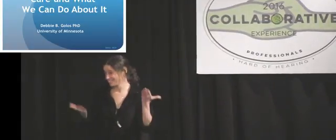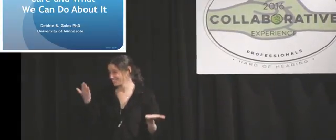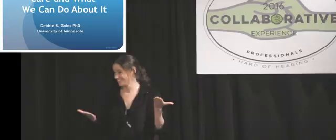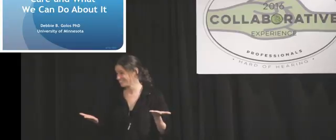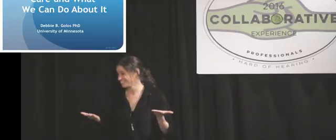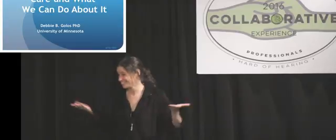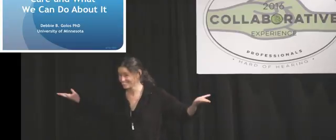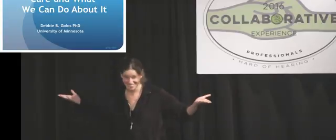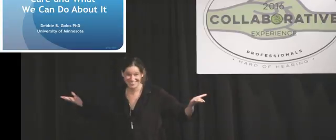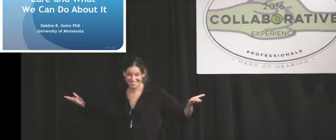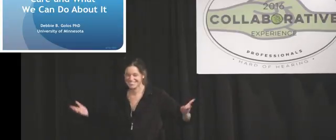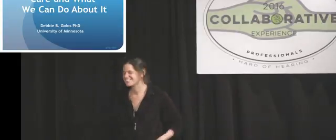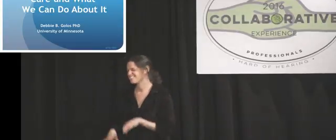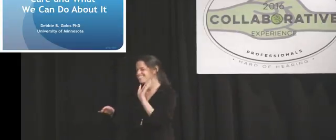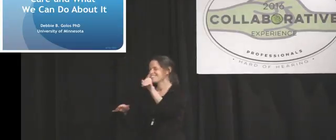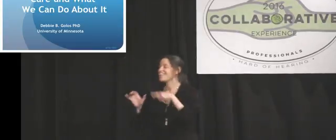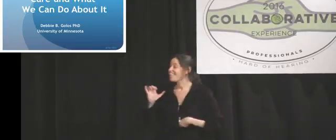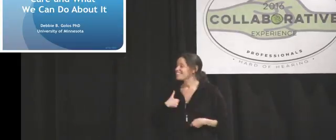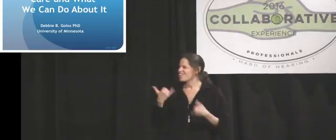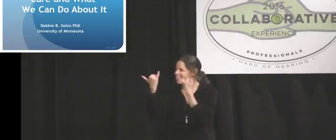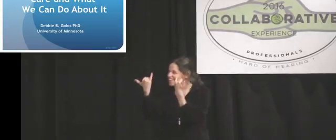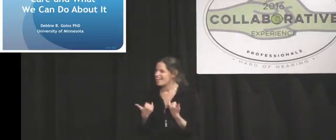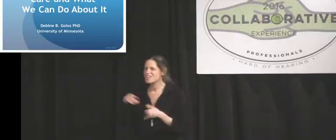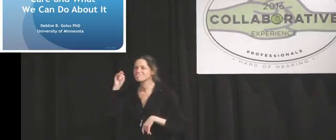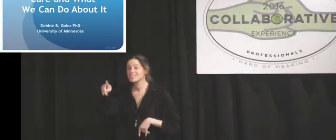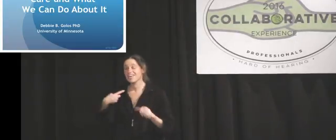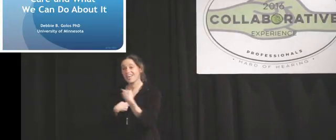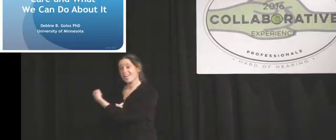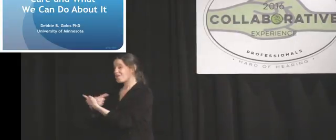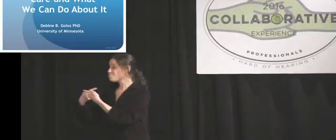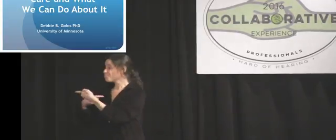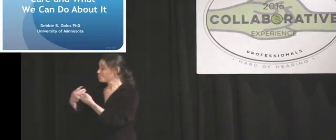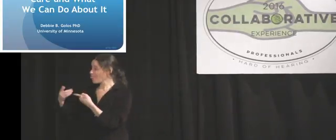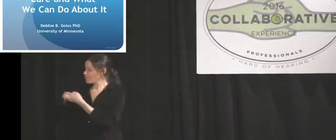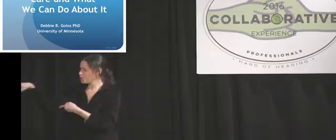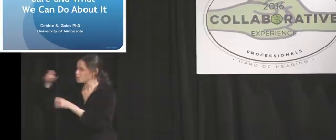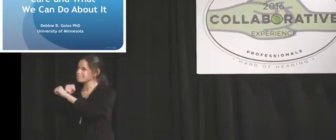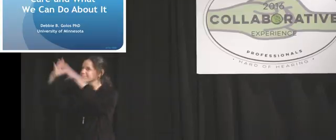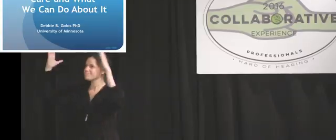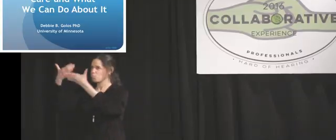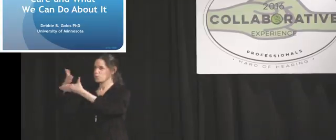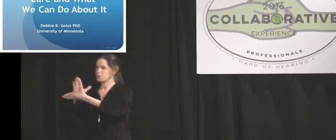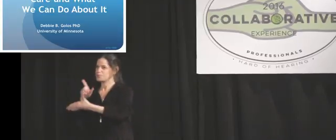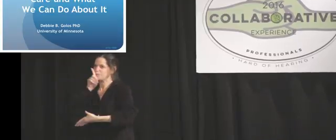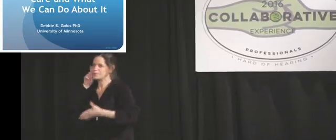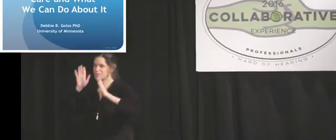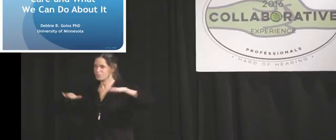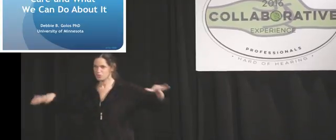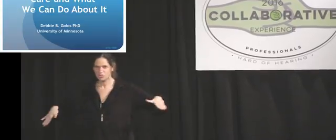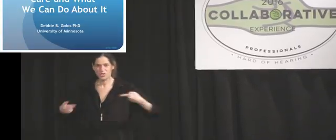and talks about what you did, or the one that comes back and says, “NAH, it was fine.”